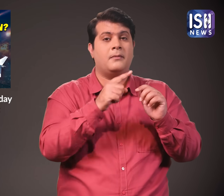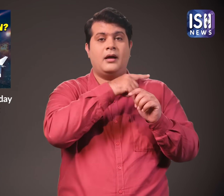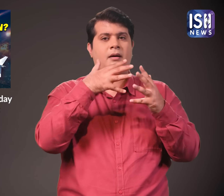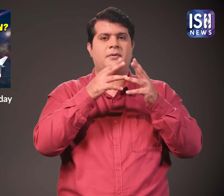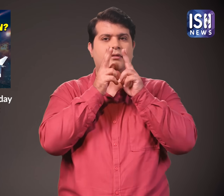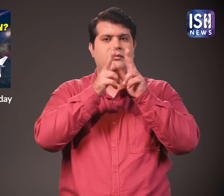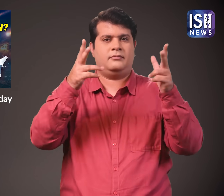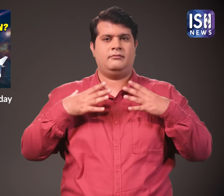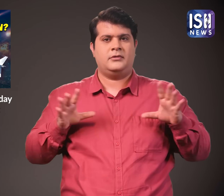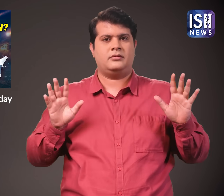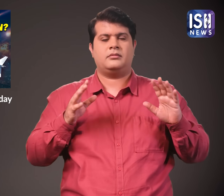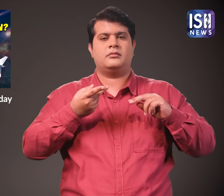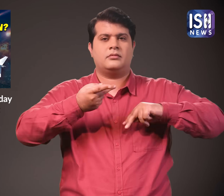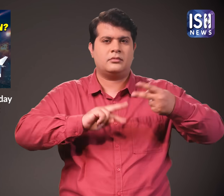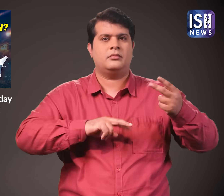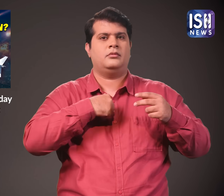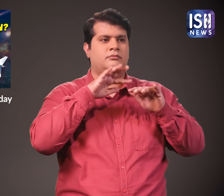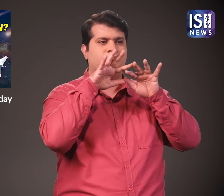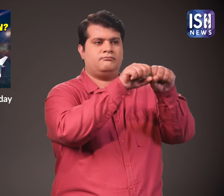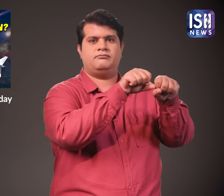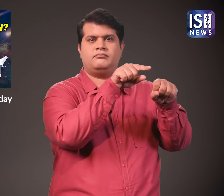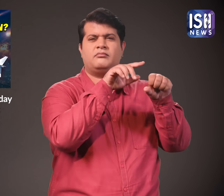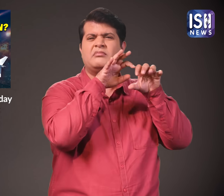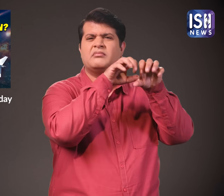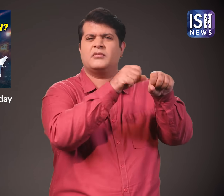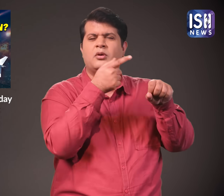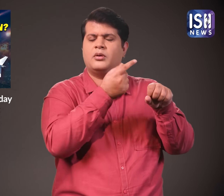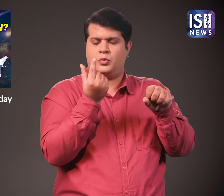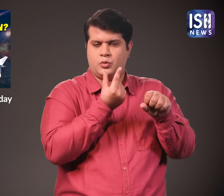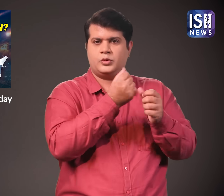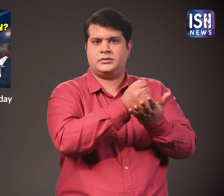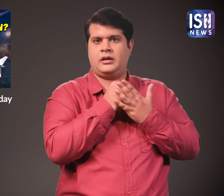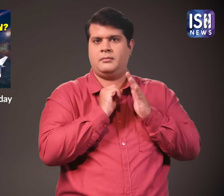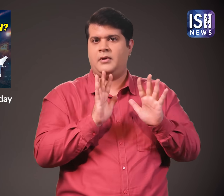However, the U.S. views Greenland as highly strategic.